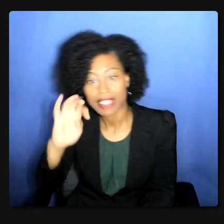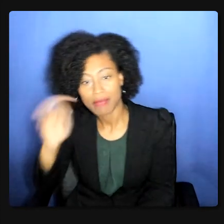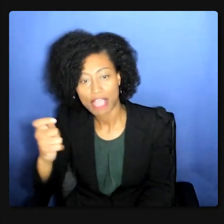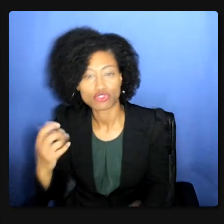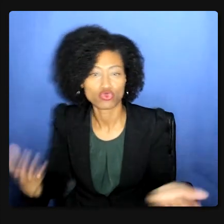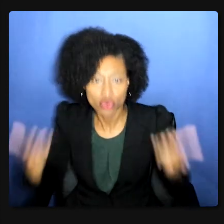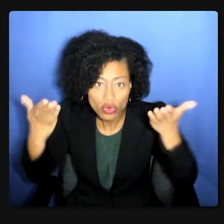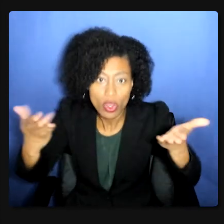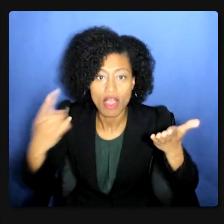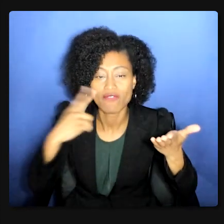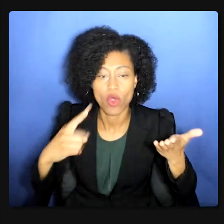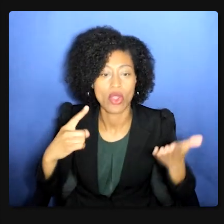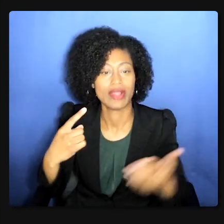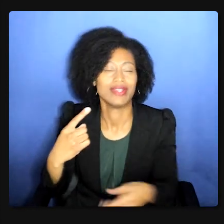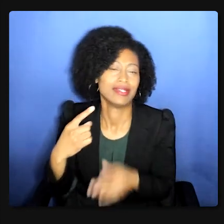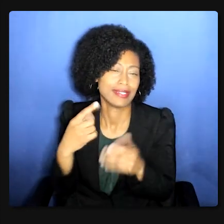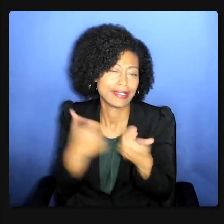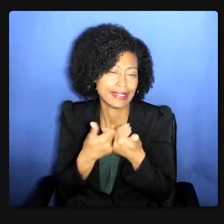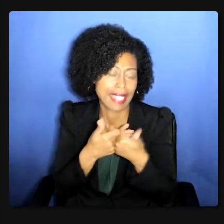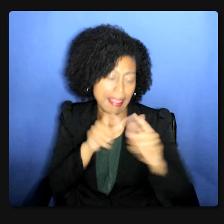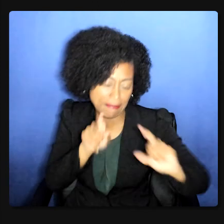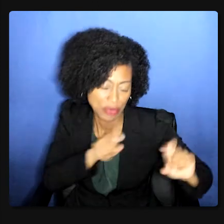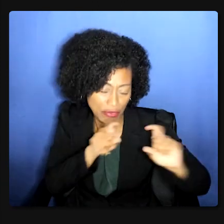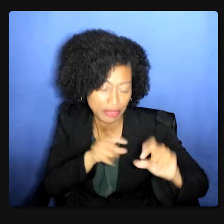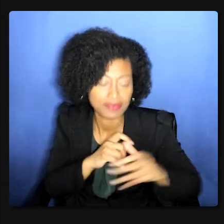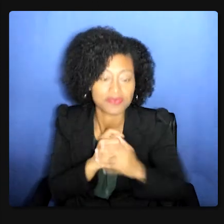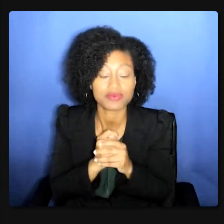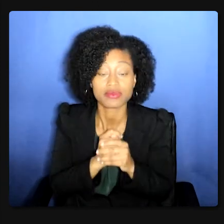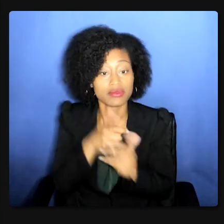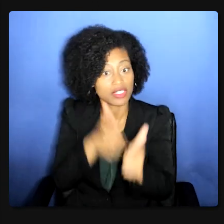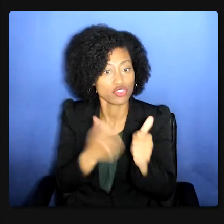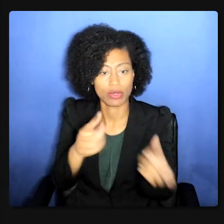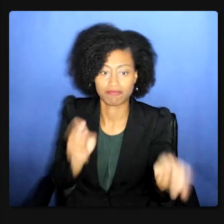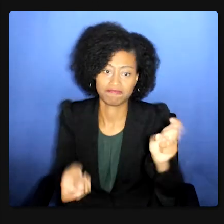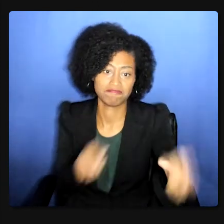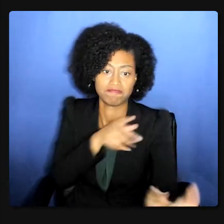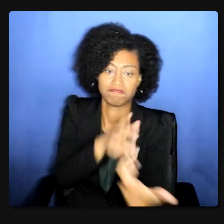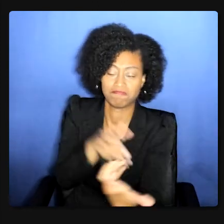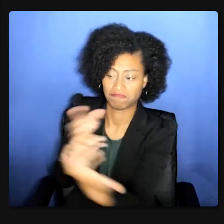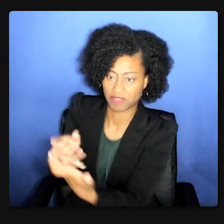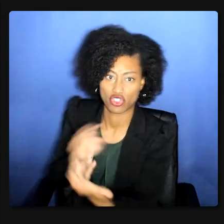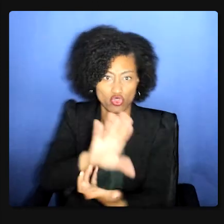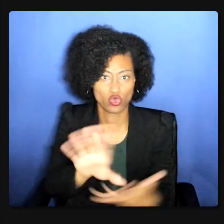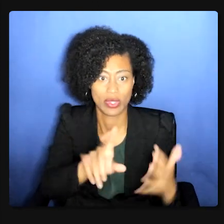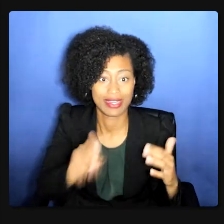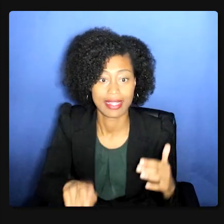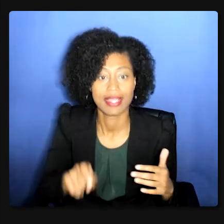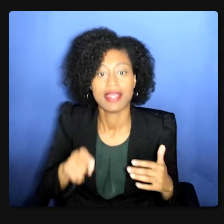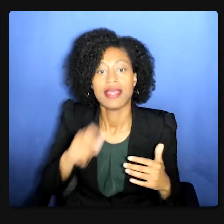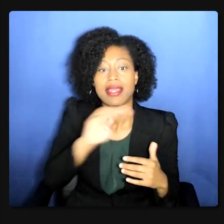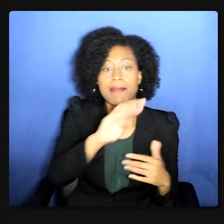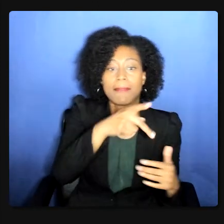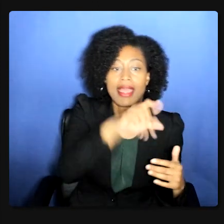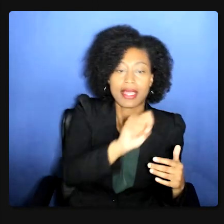Azure and Xbox have two offerings for game service, right? [Dimitris] Each one of them is actually tailored for specific needs.